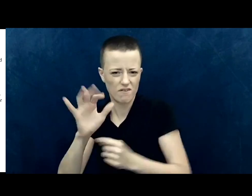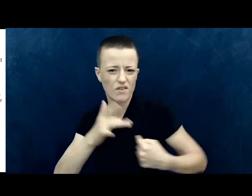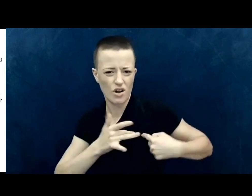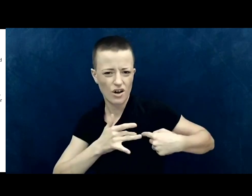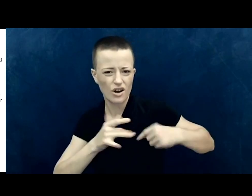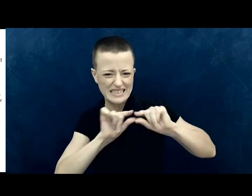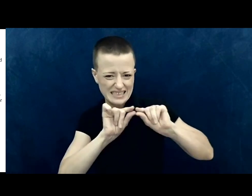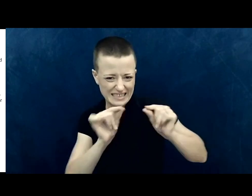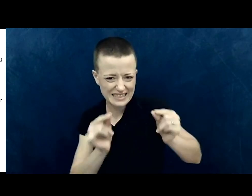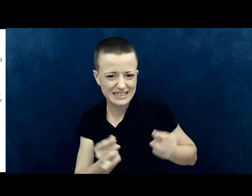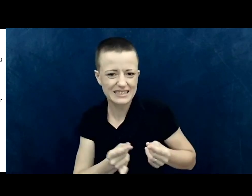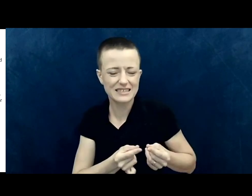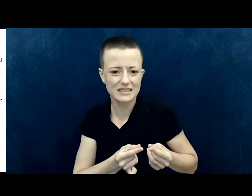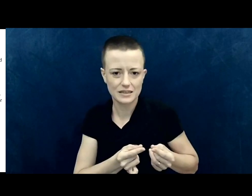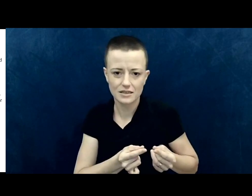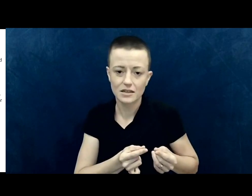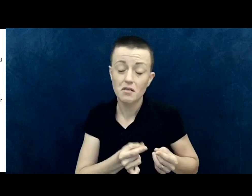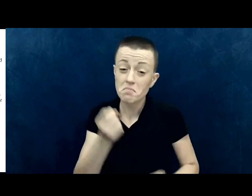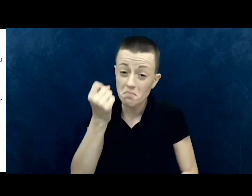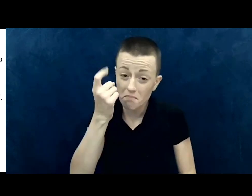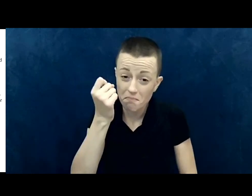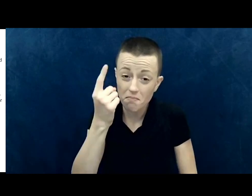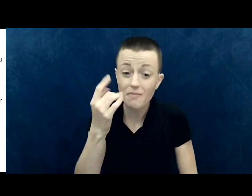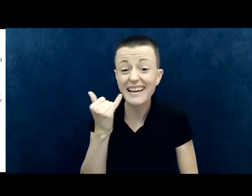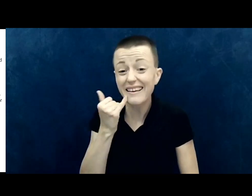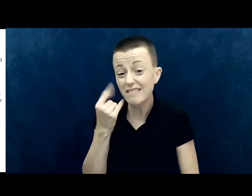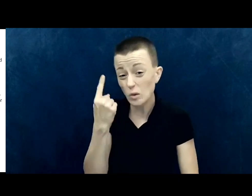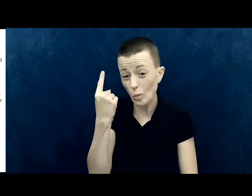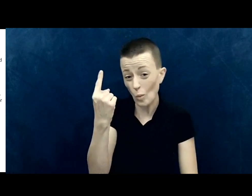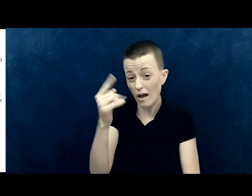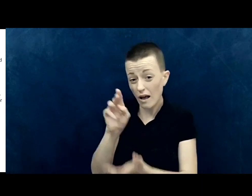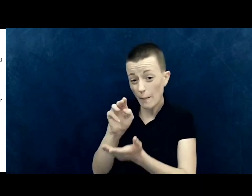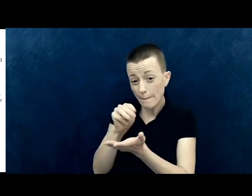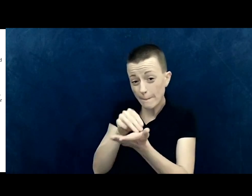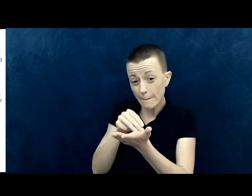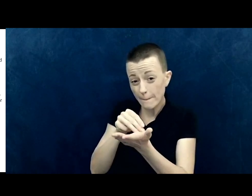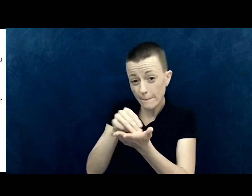These are more commonly reported in young men, and after the second dose of the vaccine.